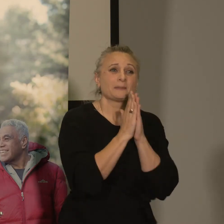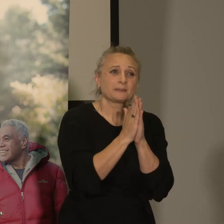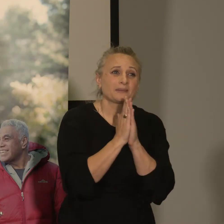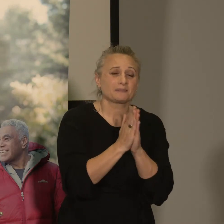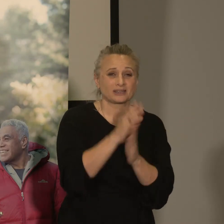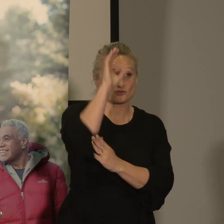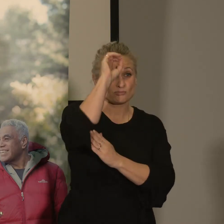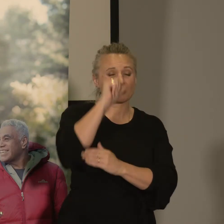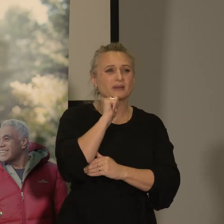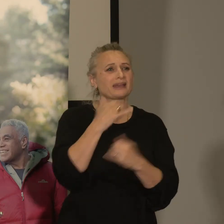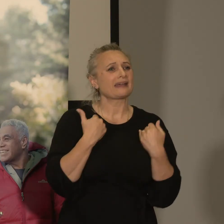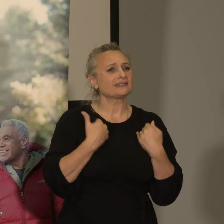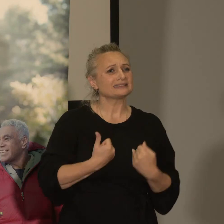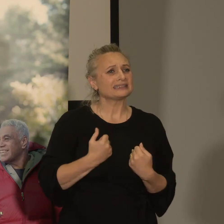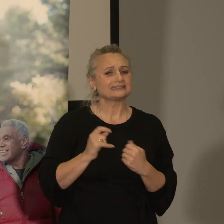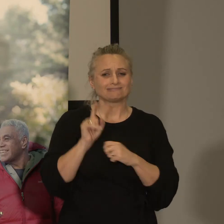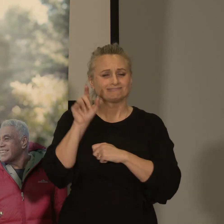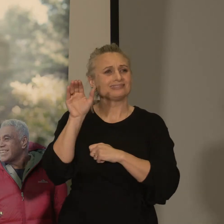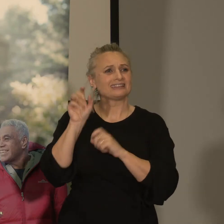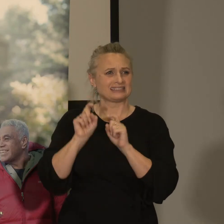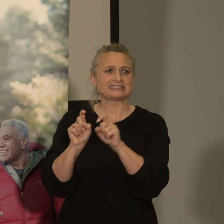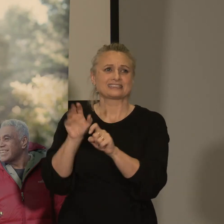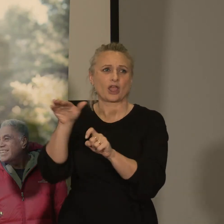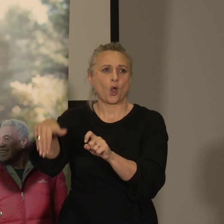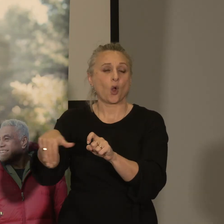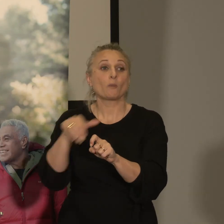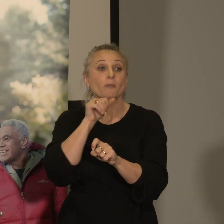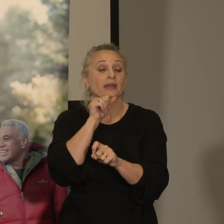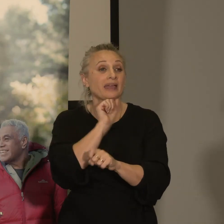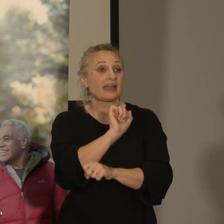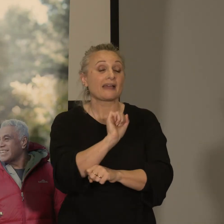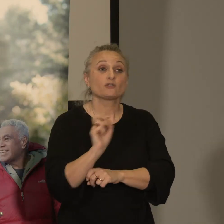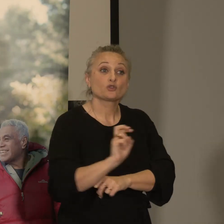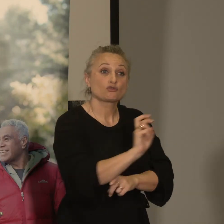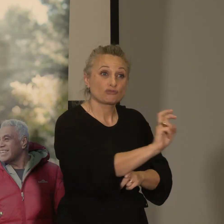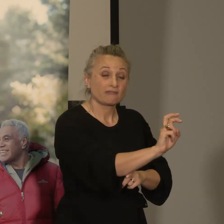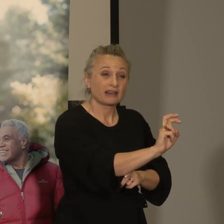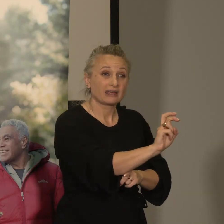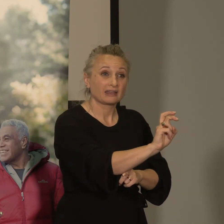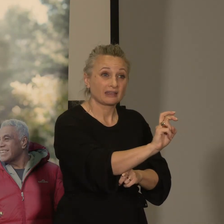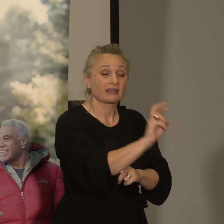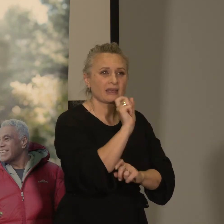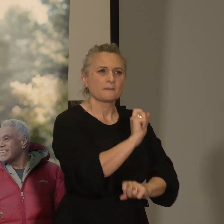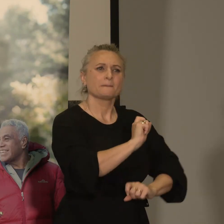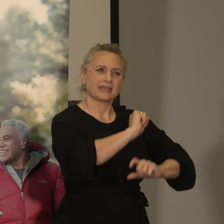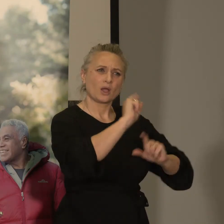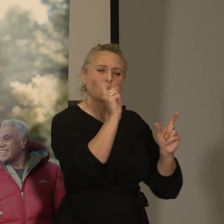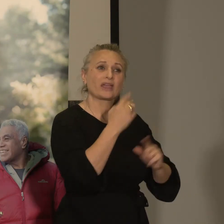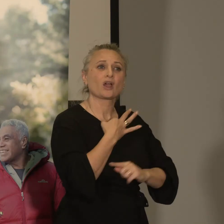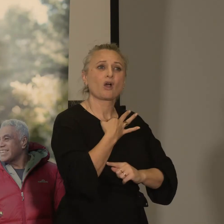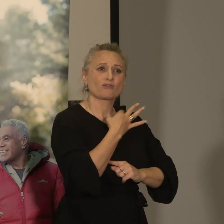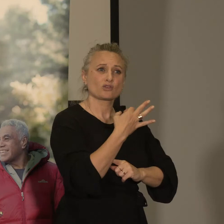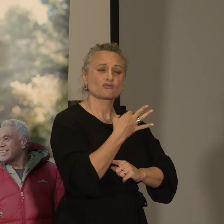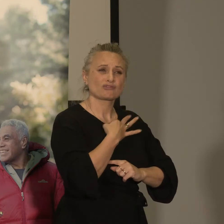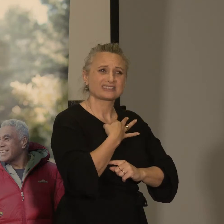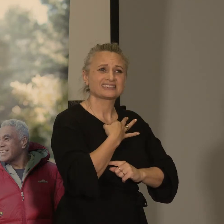everyone make sure they make good healthy decisions while having fun wherever and whatever we're doing with friends and Whanau. Leisure member that if you are unwell, stay home. If you are